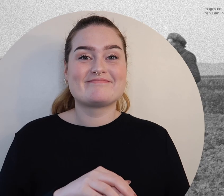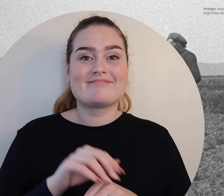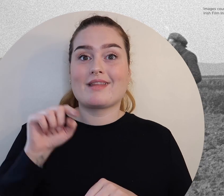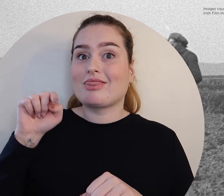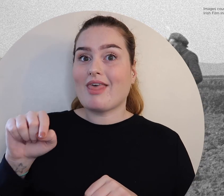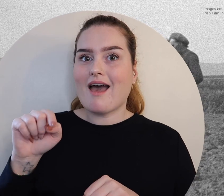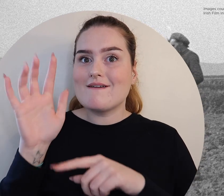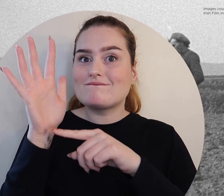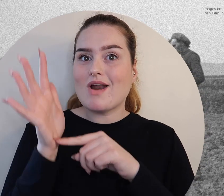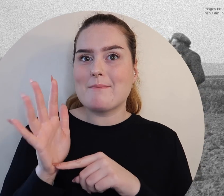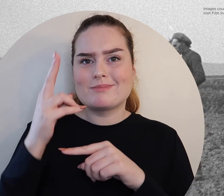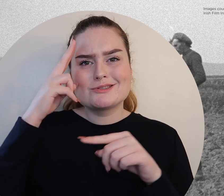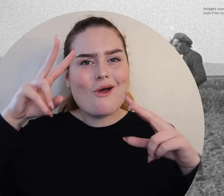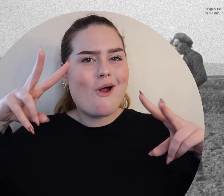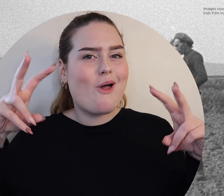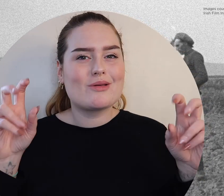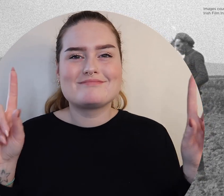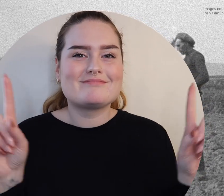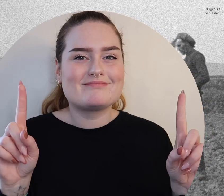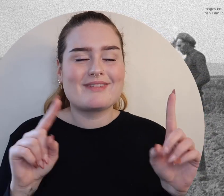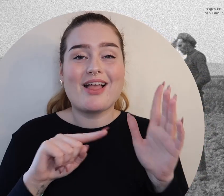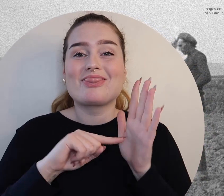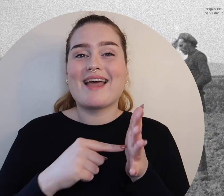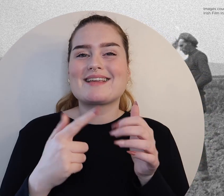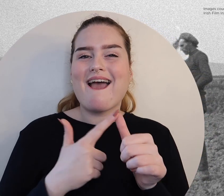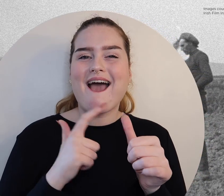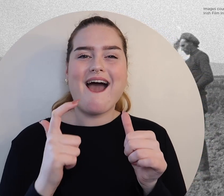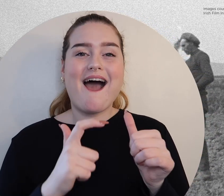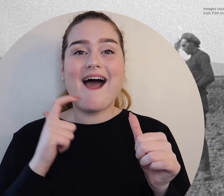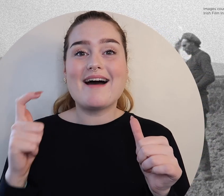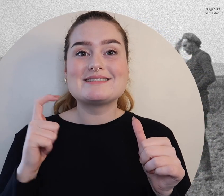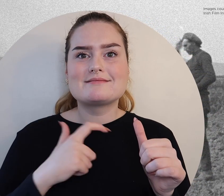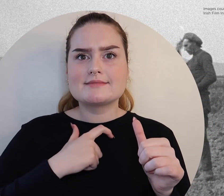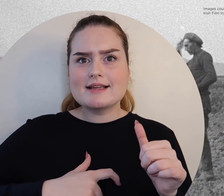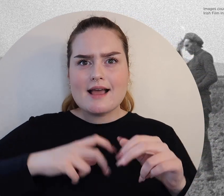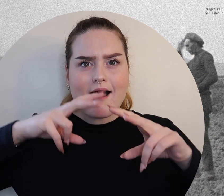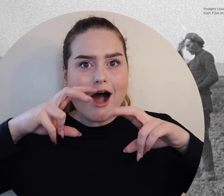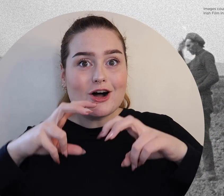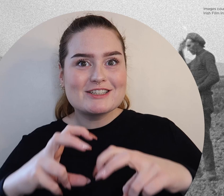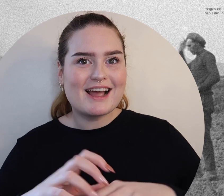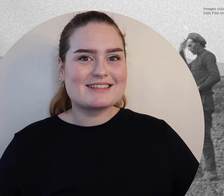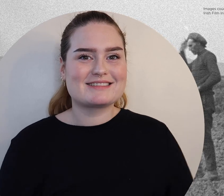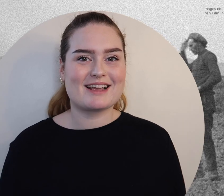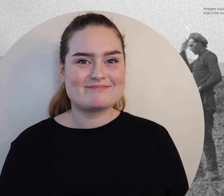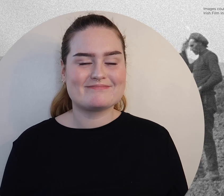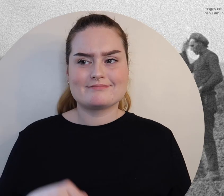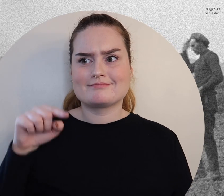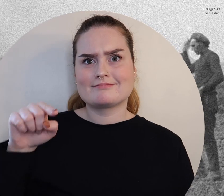be broadcast to online audiences, a